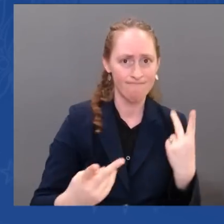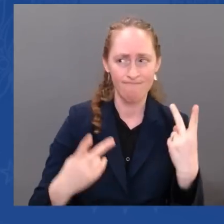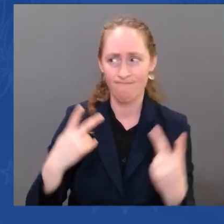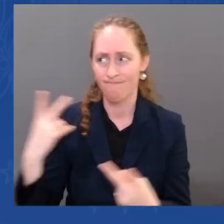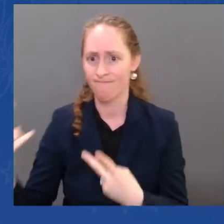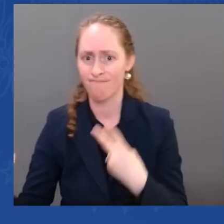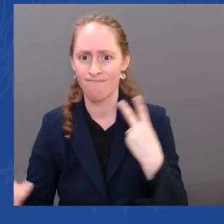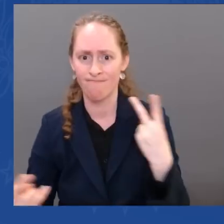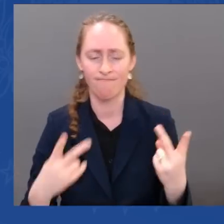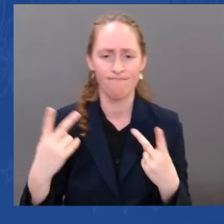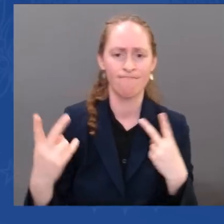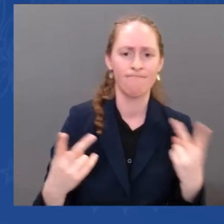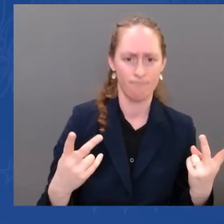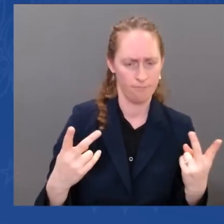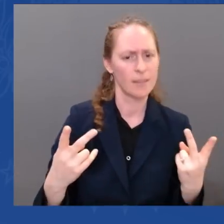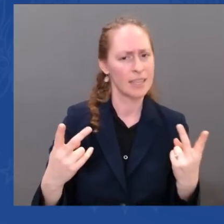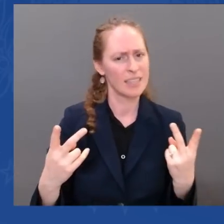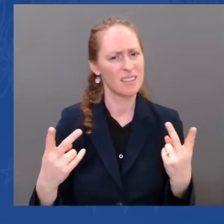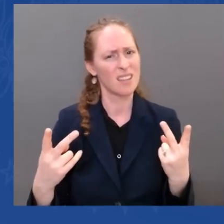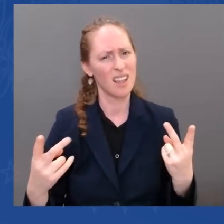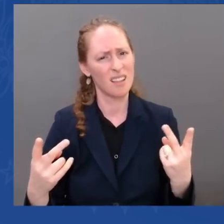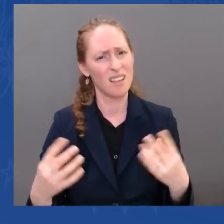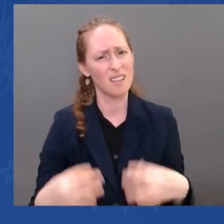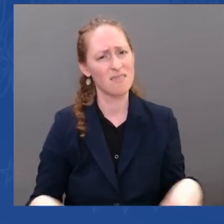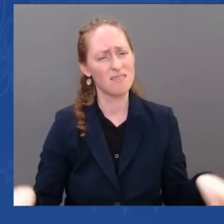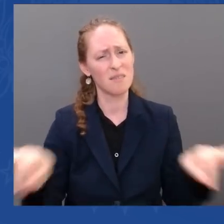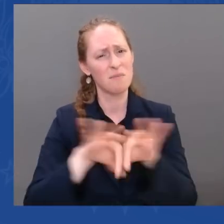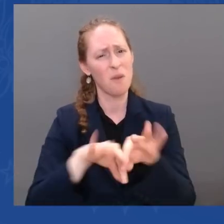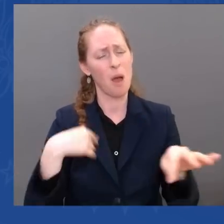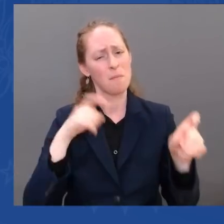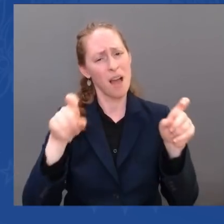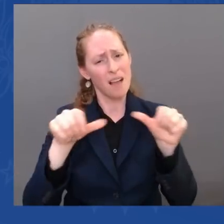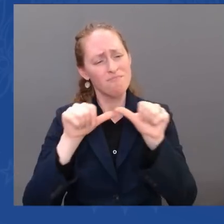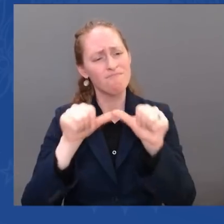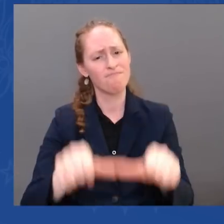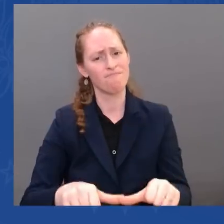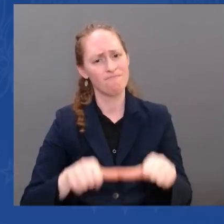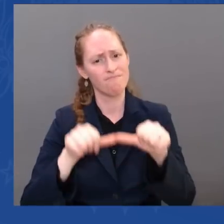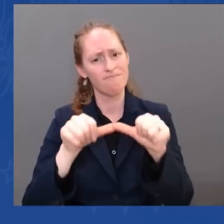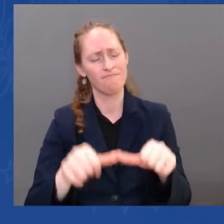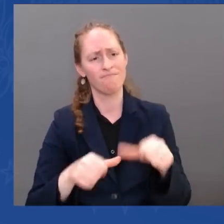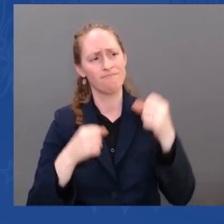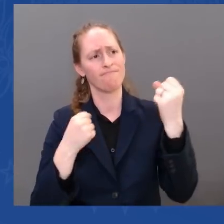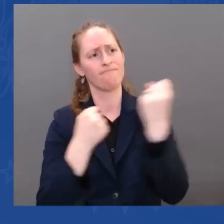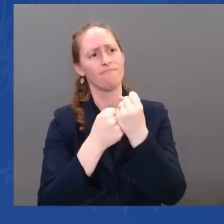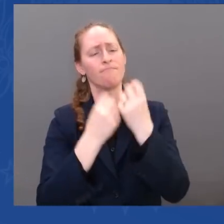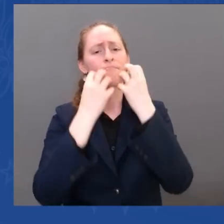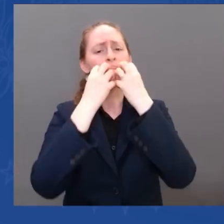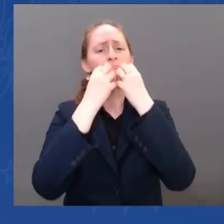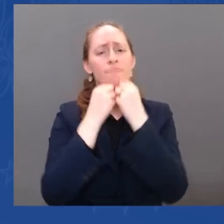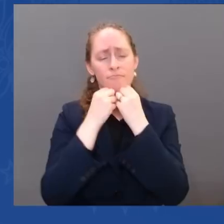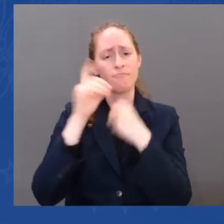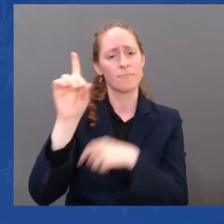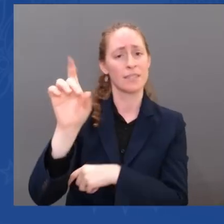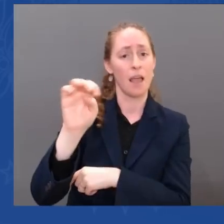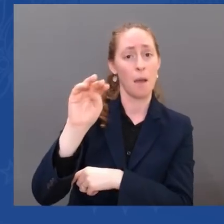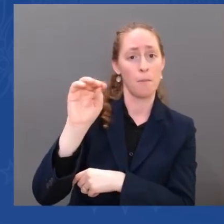is a defining battle of our generation. And the proumo- -- the proud moments from the history of our two nations